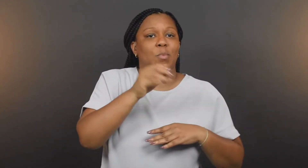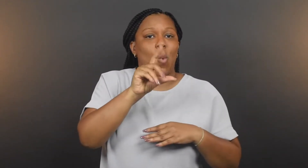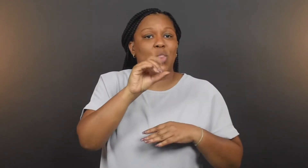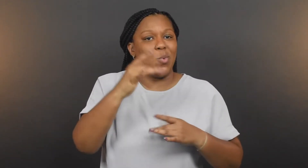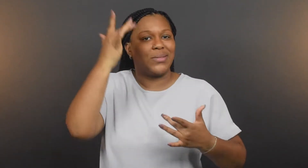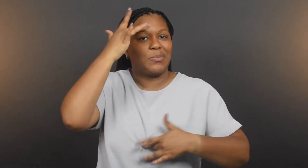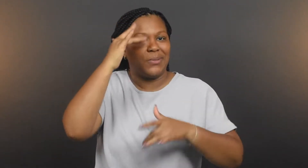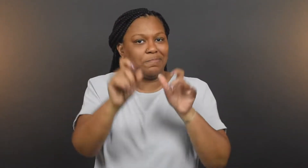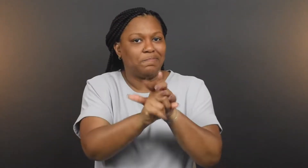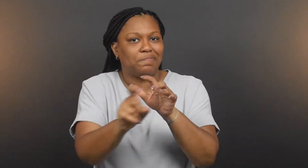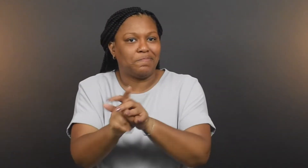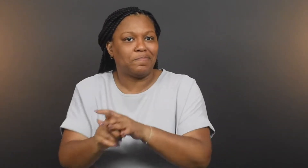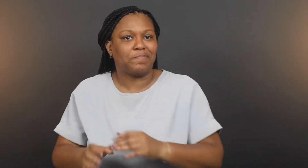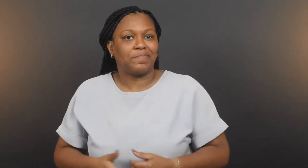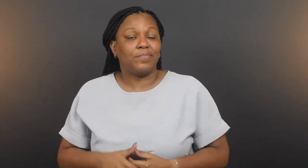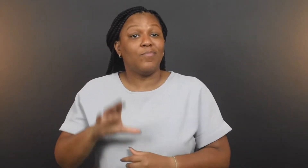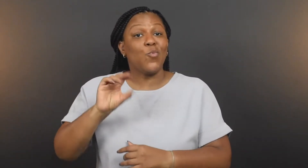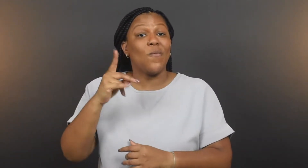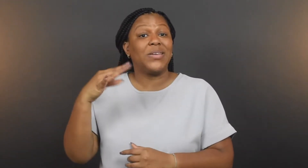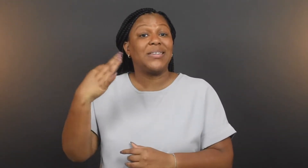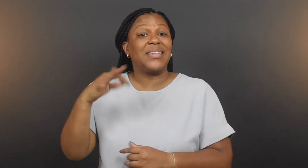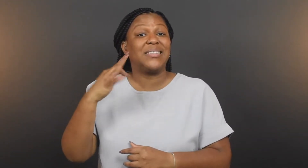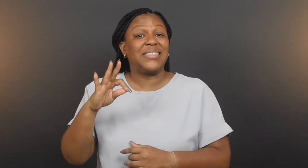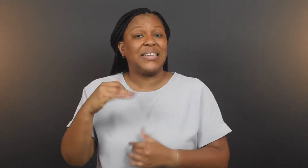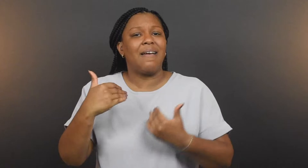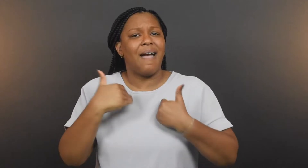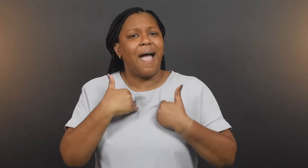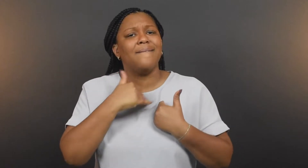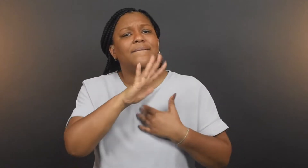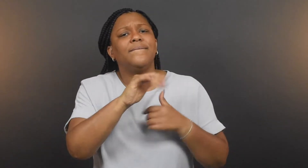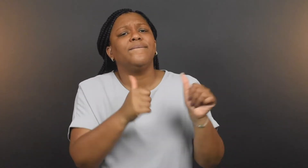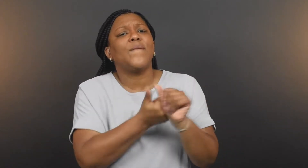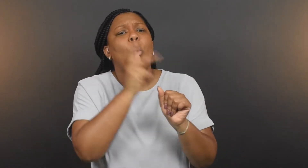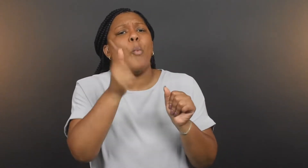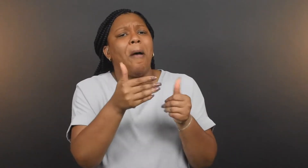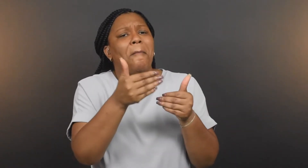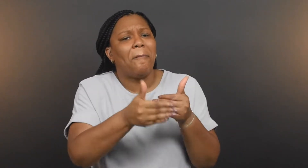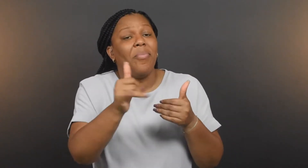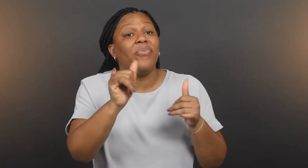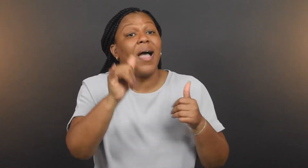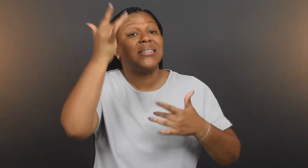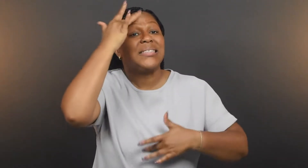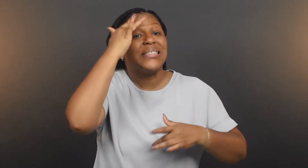“After a polio infection, there’s a remote possibility the patient might get a post-polio